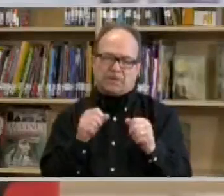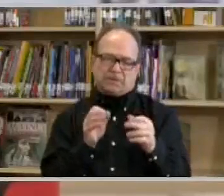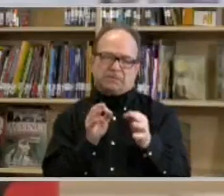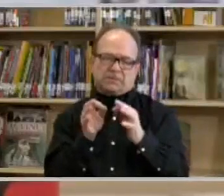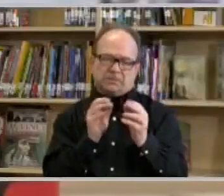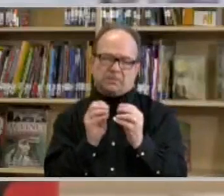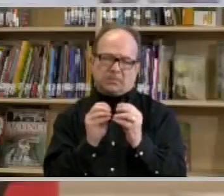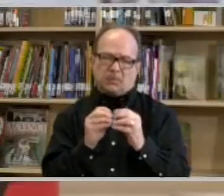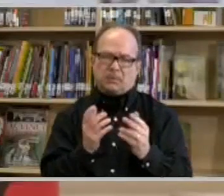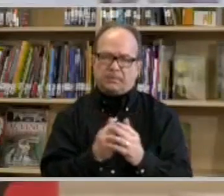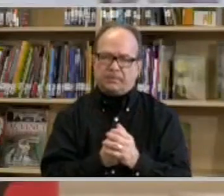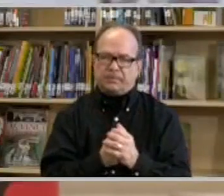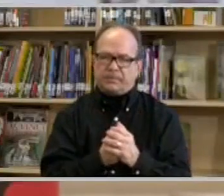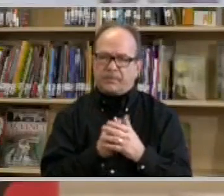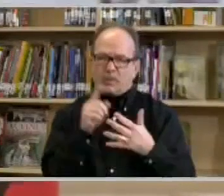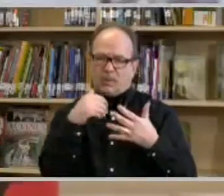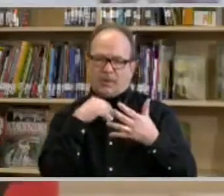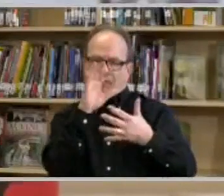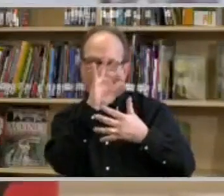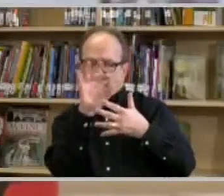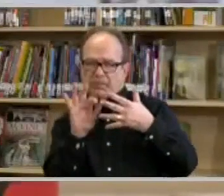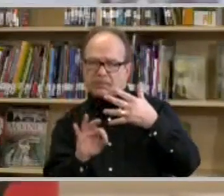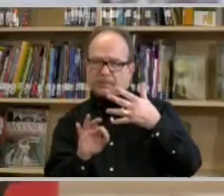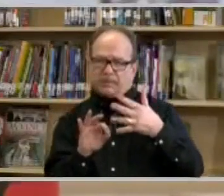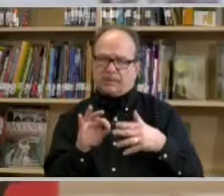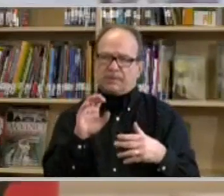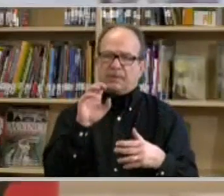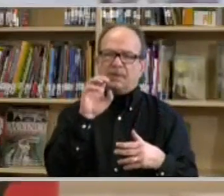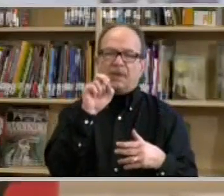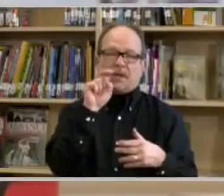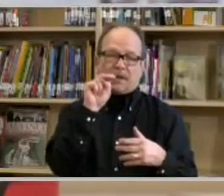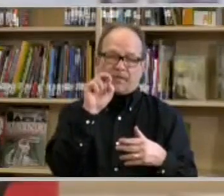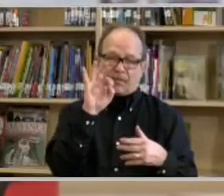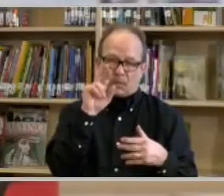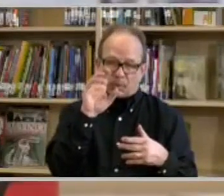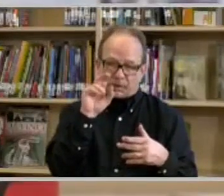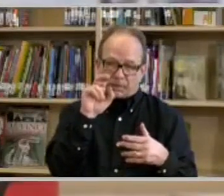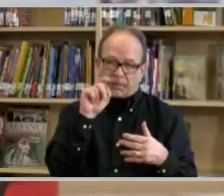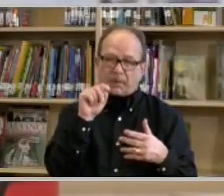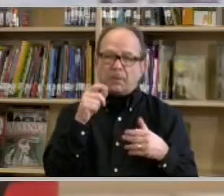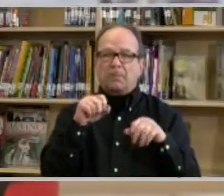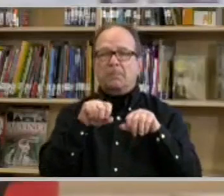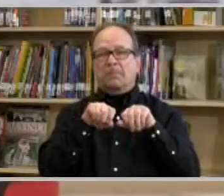AND WE ARE TALK A LITTLE BIT ABOUT THEM BUT HERE ARE THE OPTIONS.